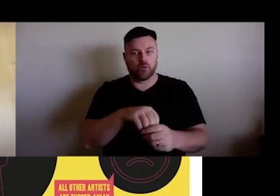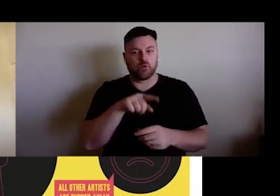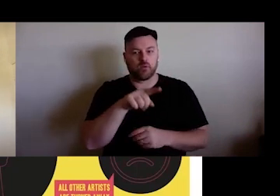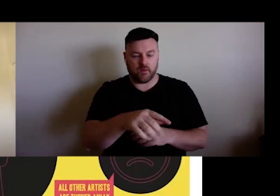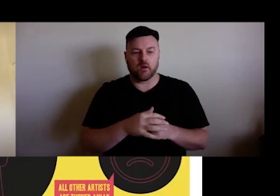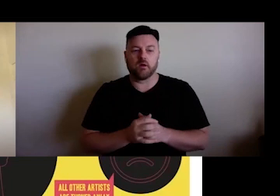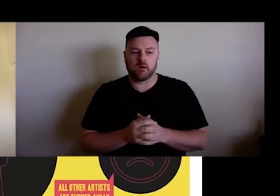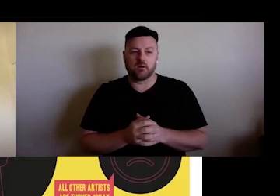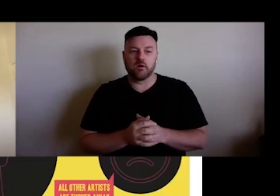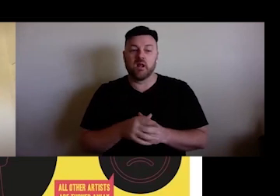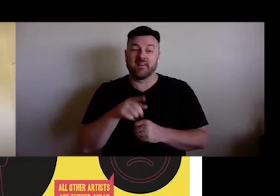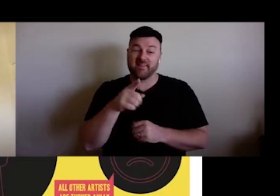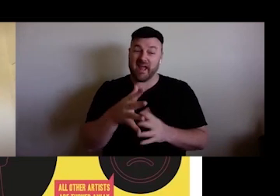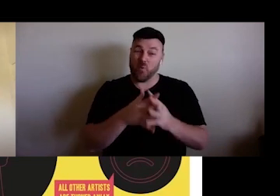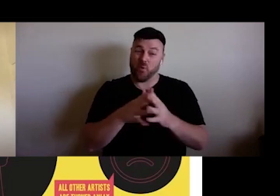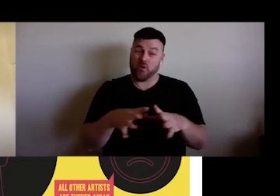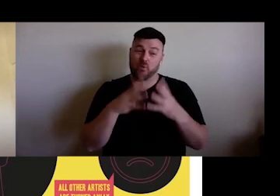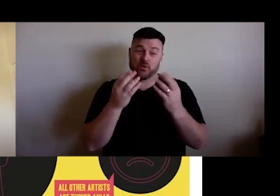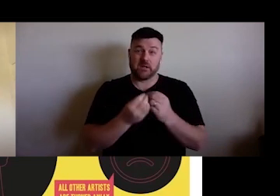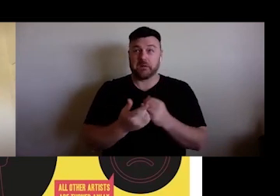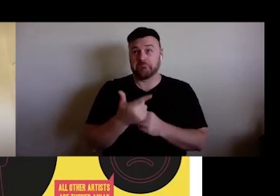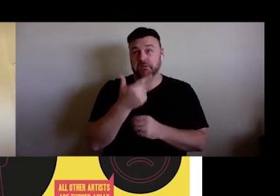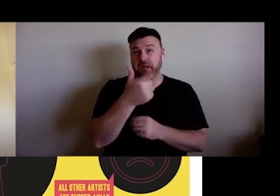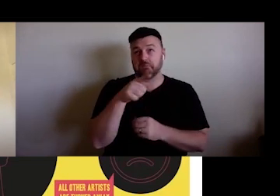to 8 billion that's been donated. Huge amount of money that's come